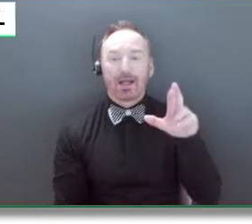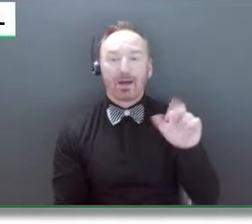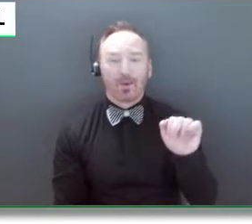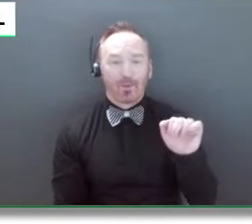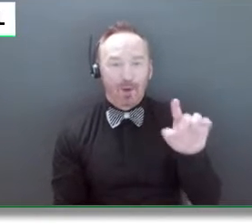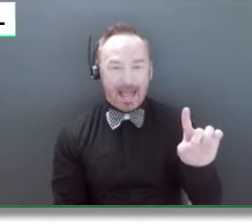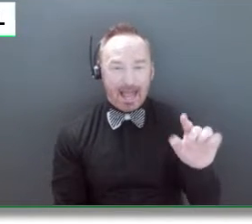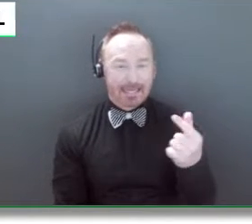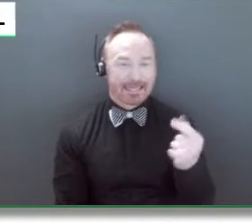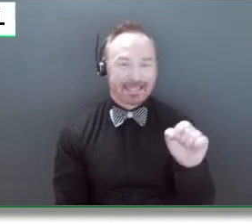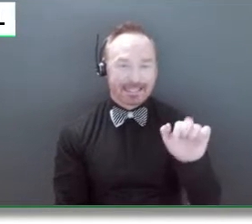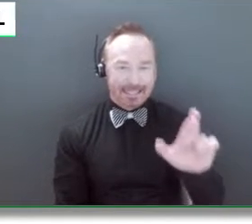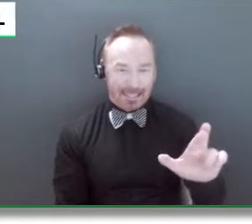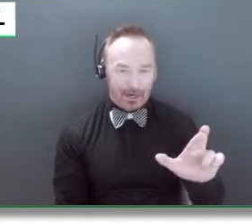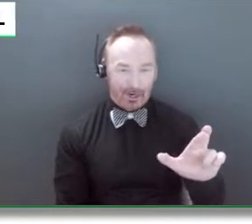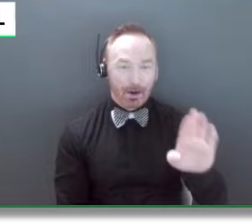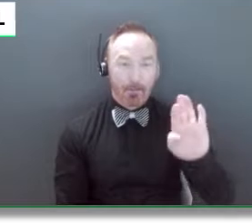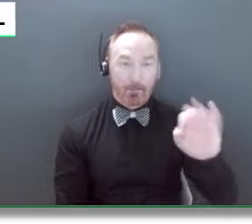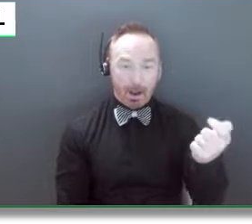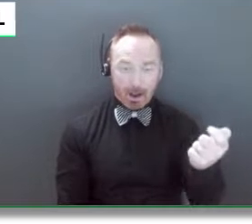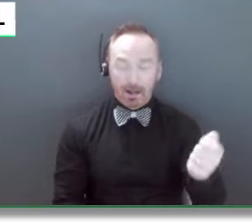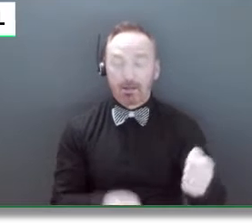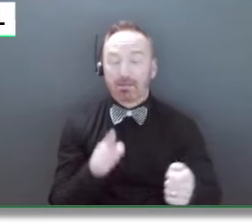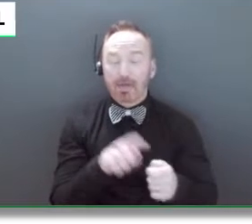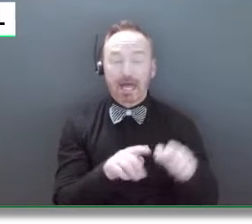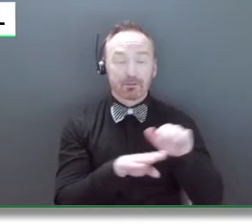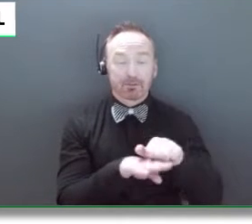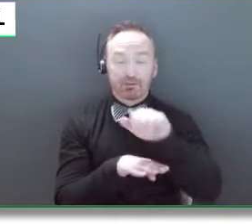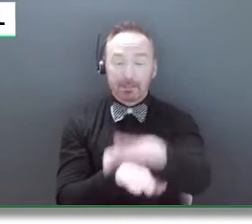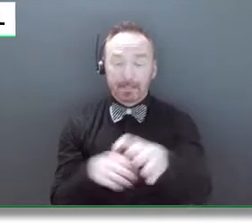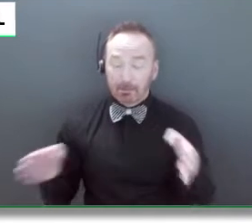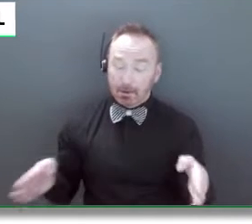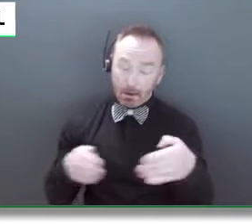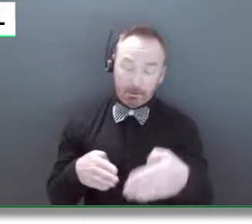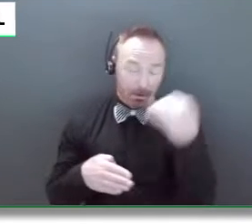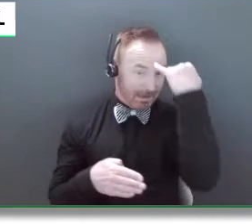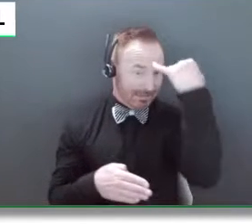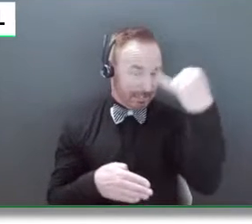shipping container idea where it is renovated into an adaptive